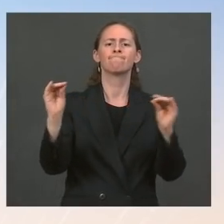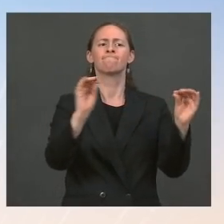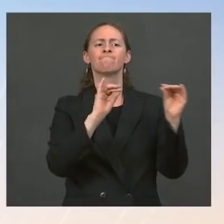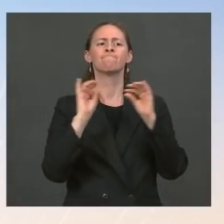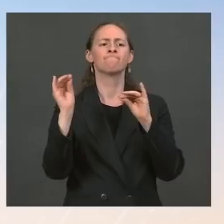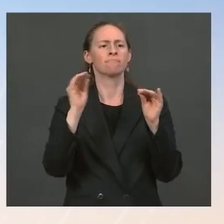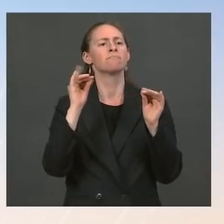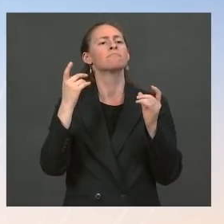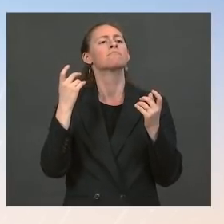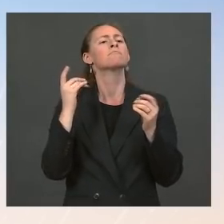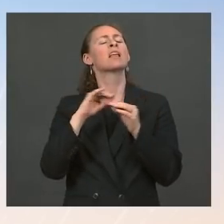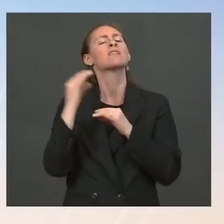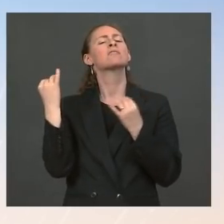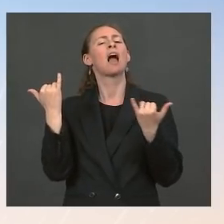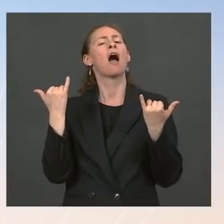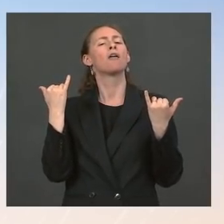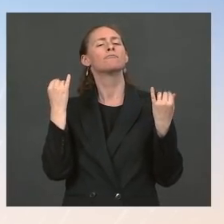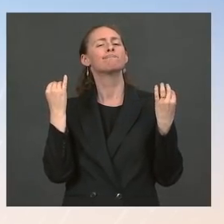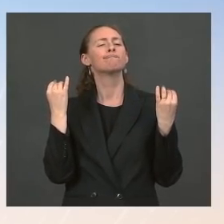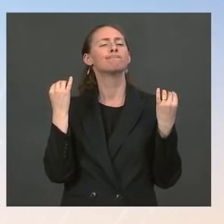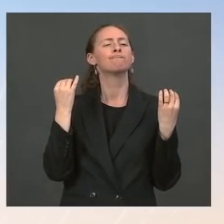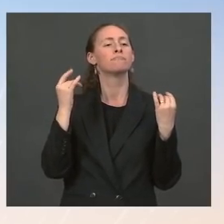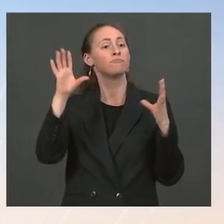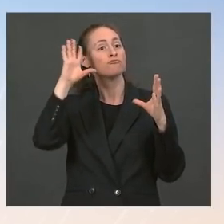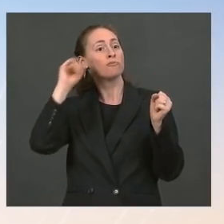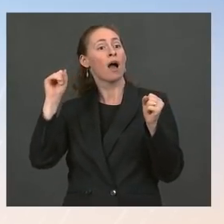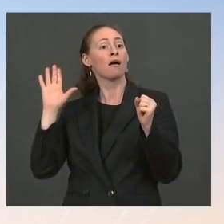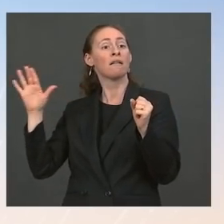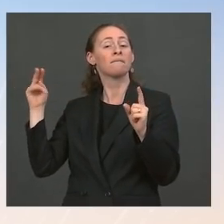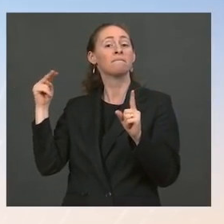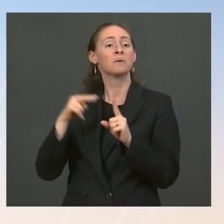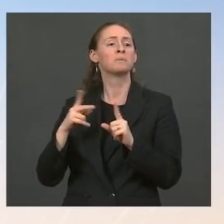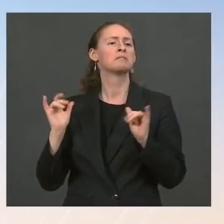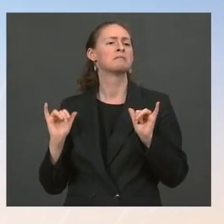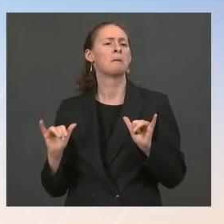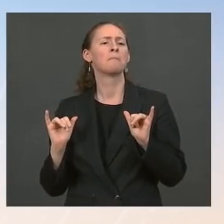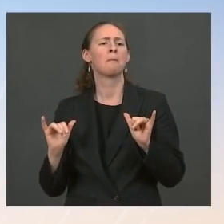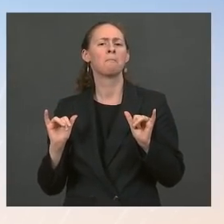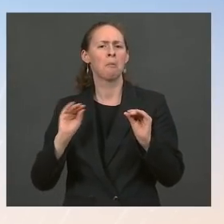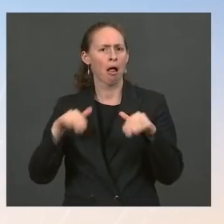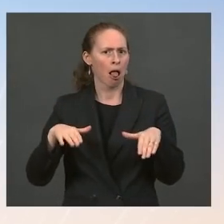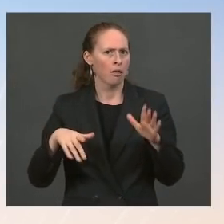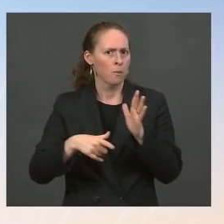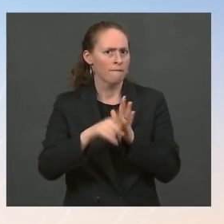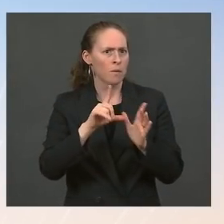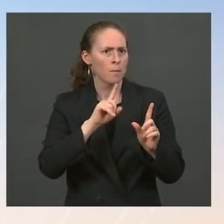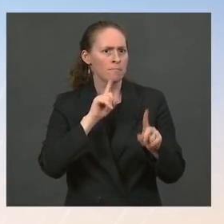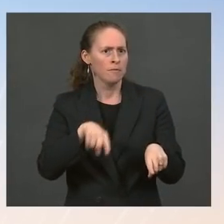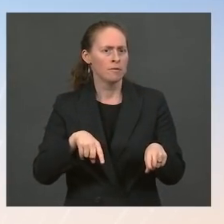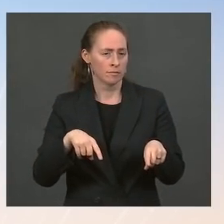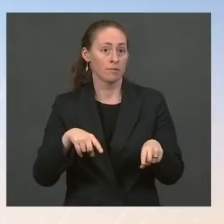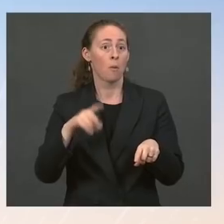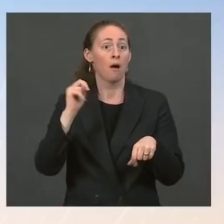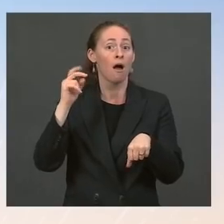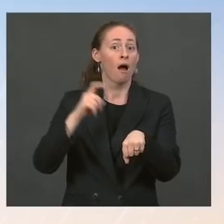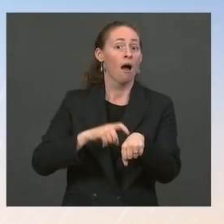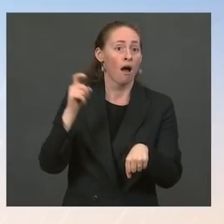that his position hasn't changed; he hasn't reviewed the report yet. And I'm sure when he does, we'll have more to say. The Press: But if he's indicating publicly now